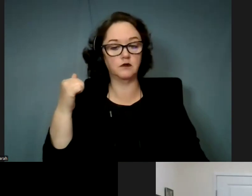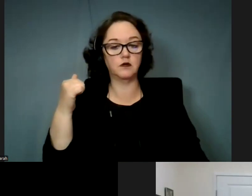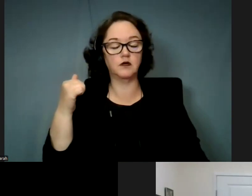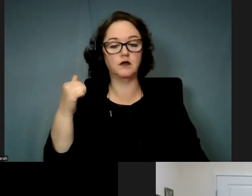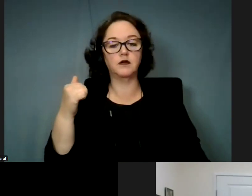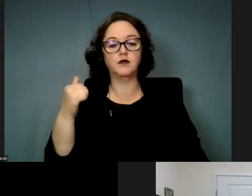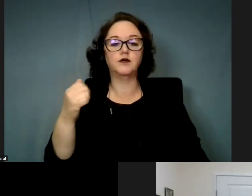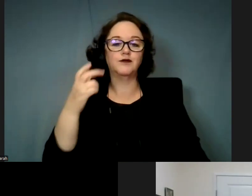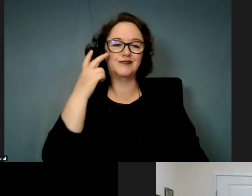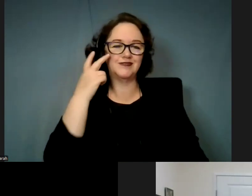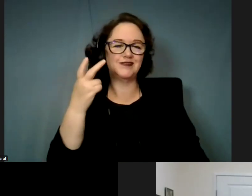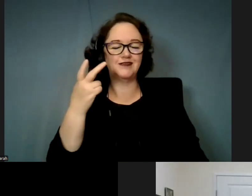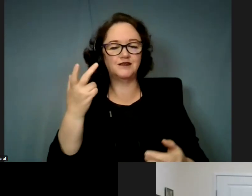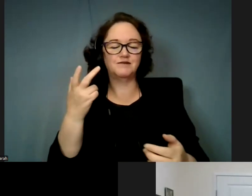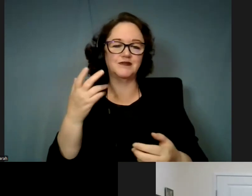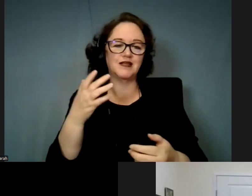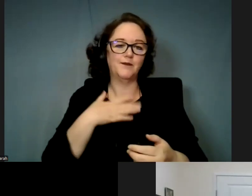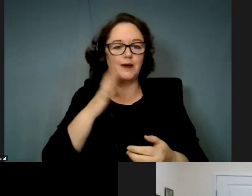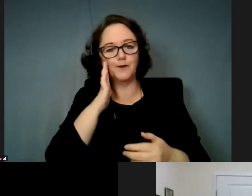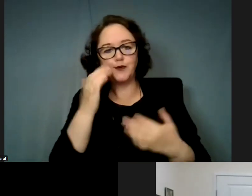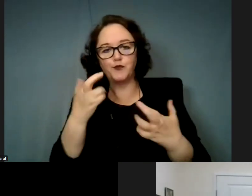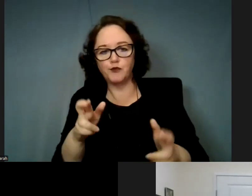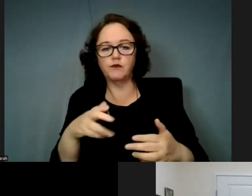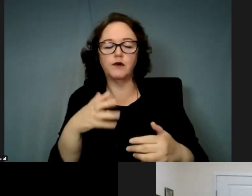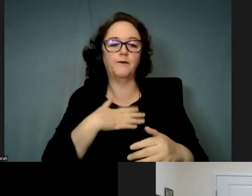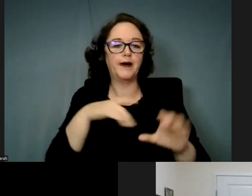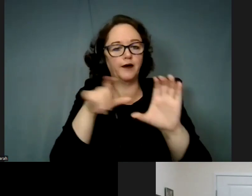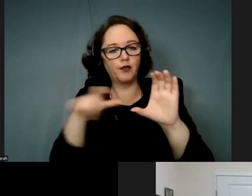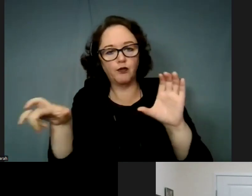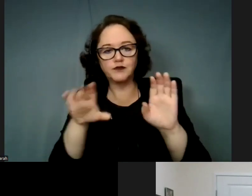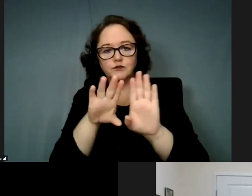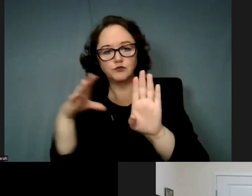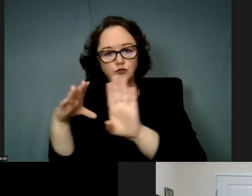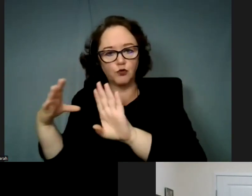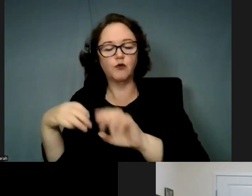bedroom, mostly my closet door and my touch doors, and if you